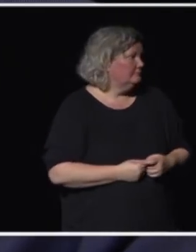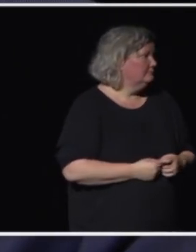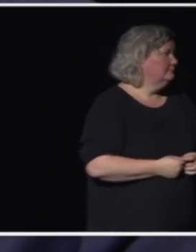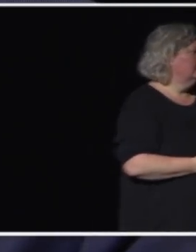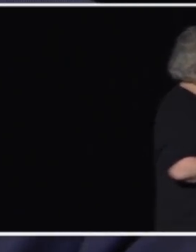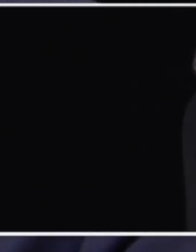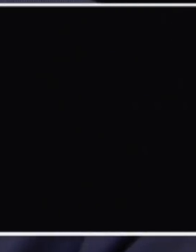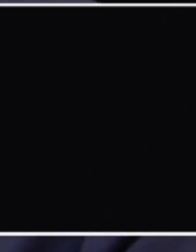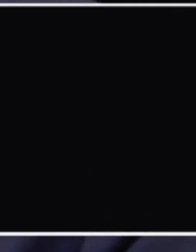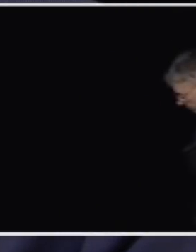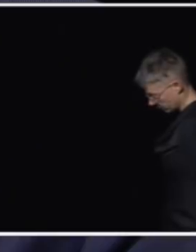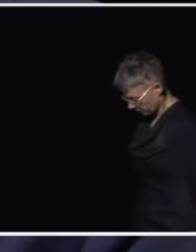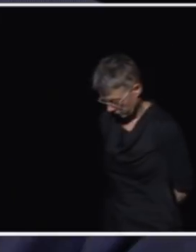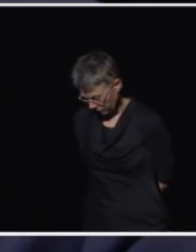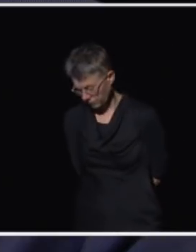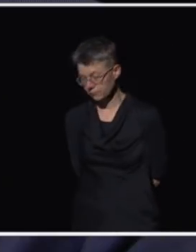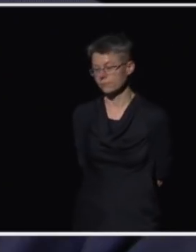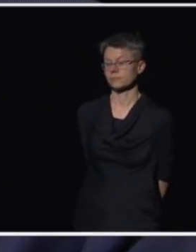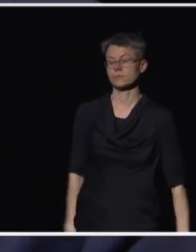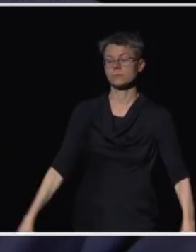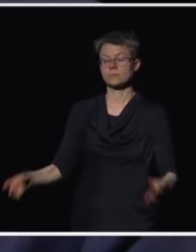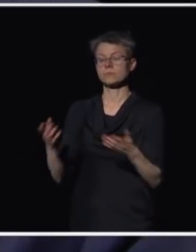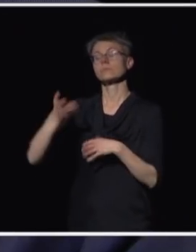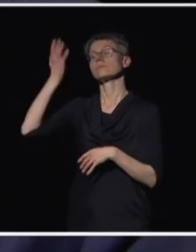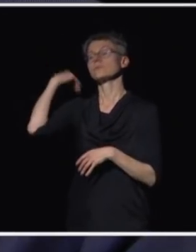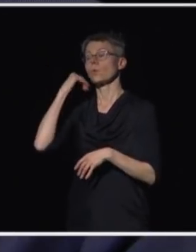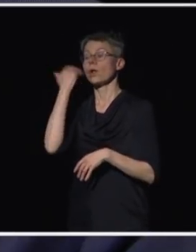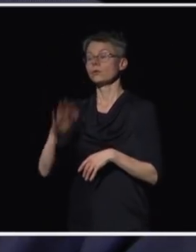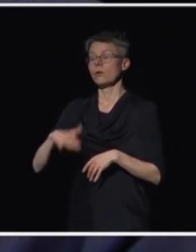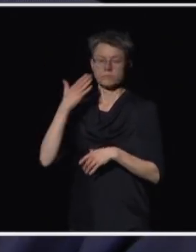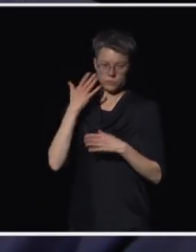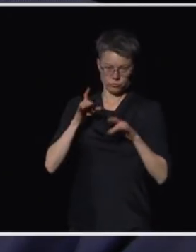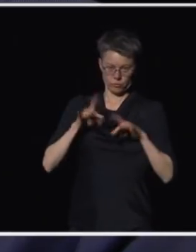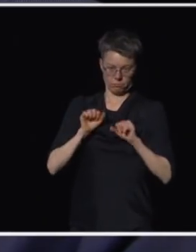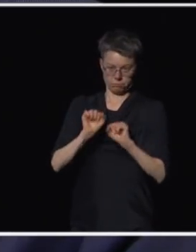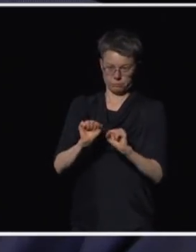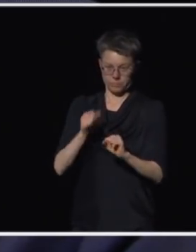and I don't know where Australia is in this debate over corporal punishment but I was born in 1975.